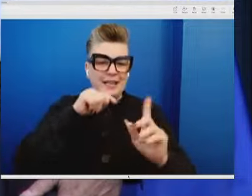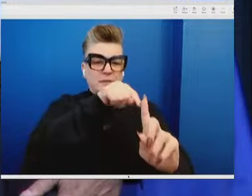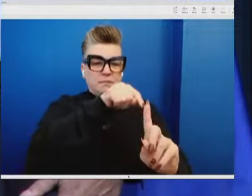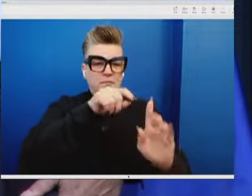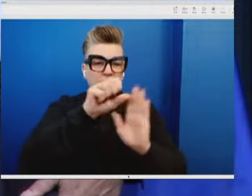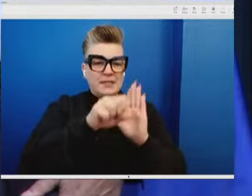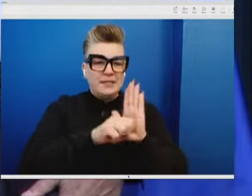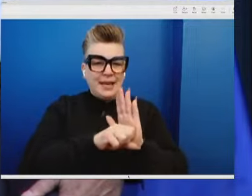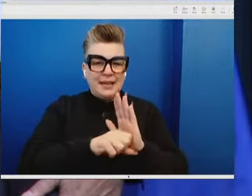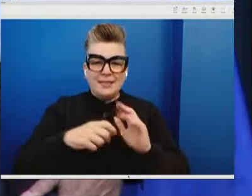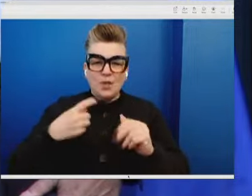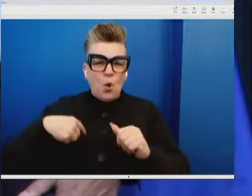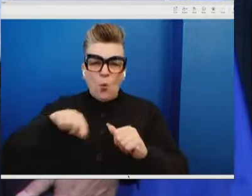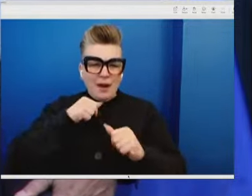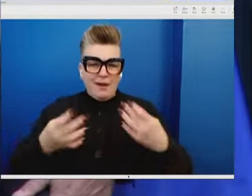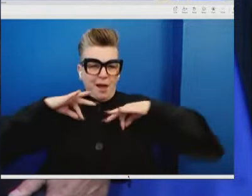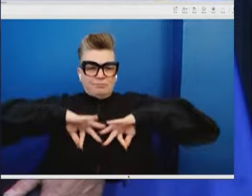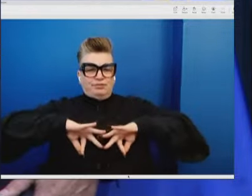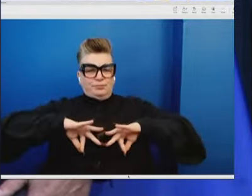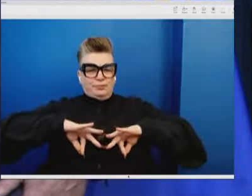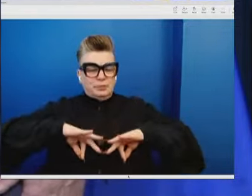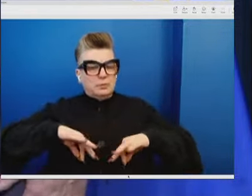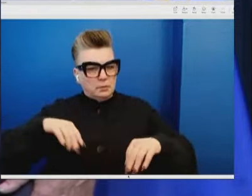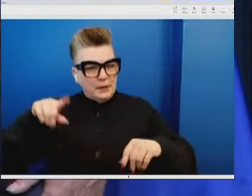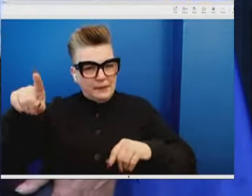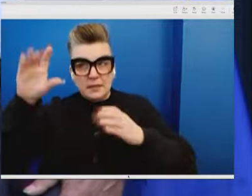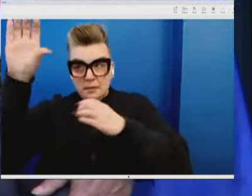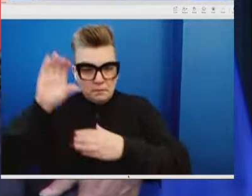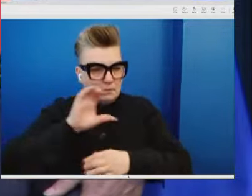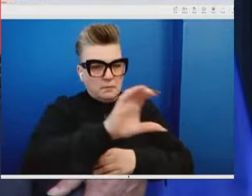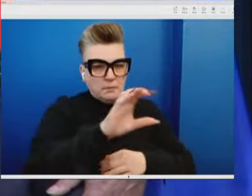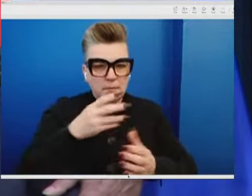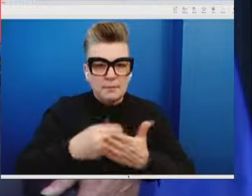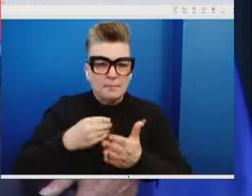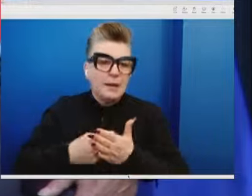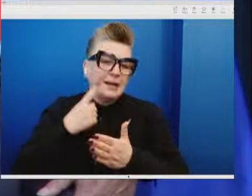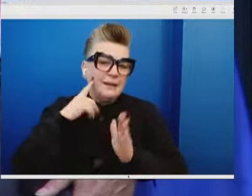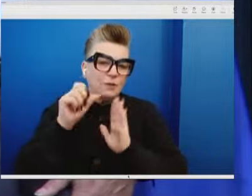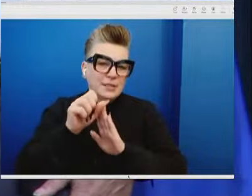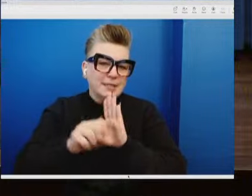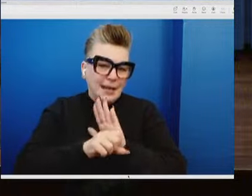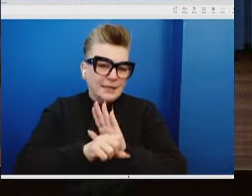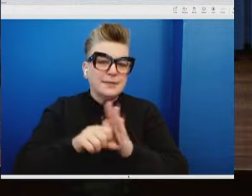This is all about the states and the prices and the lower costs that they're getting.